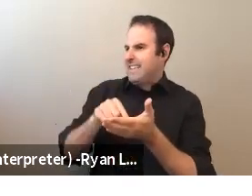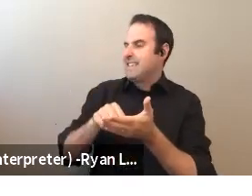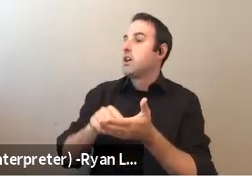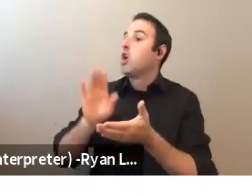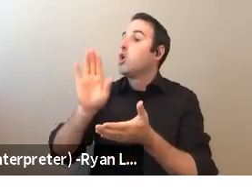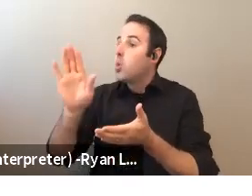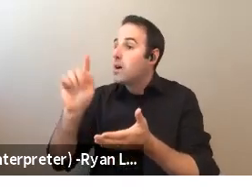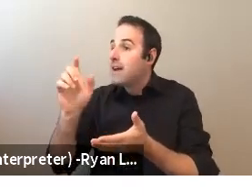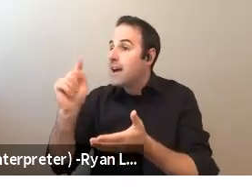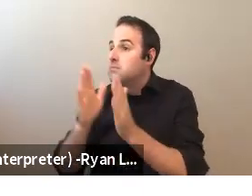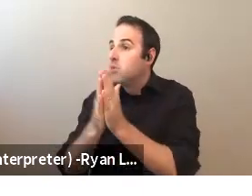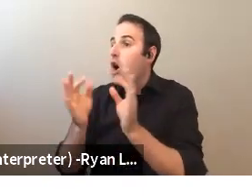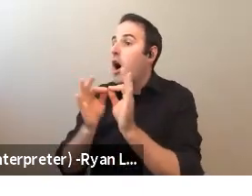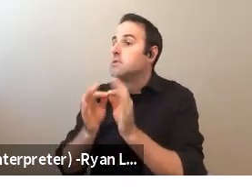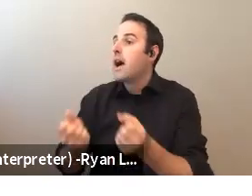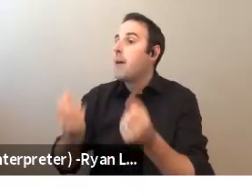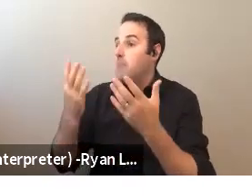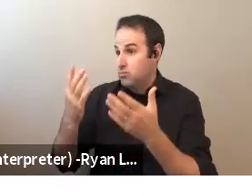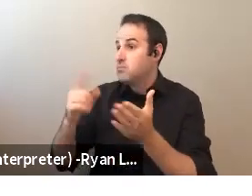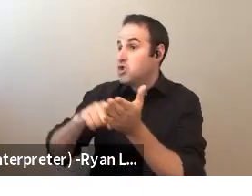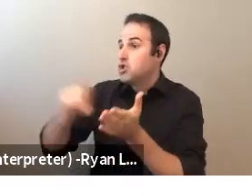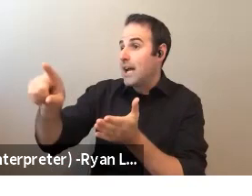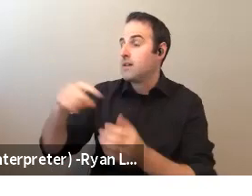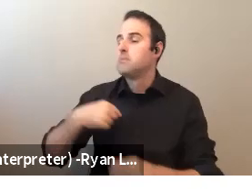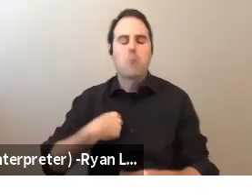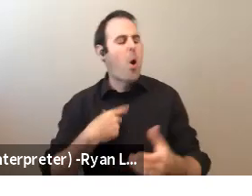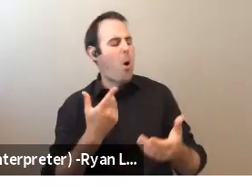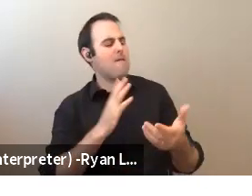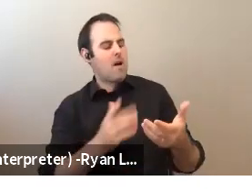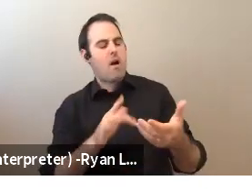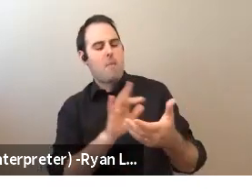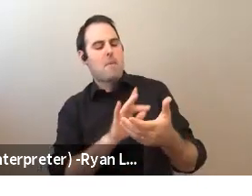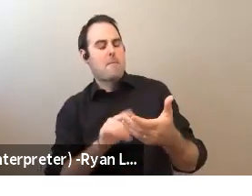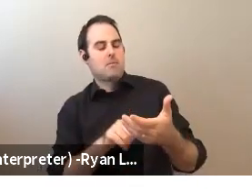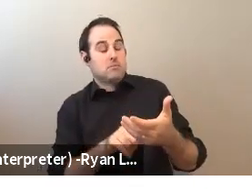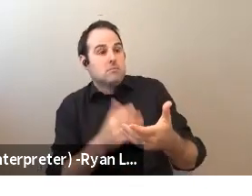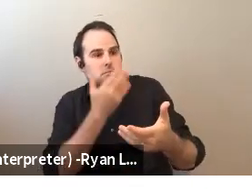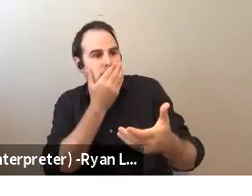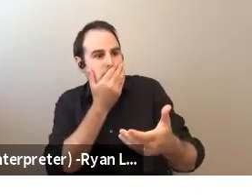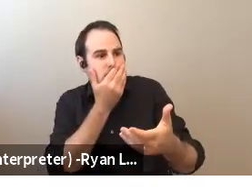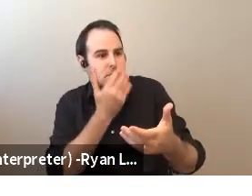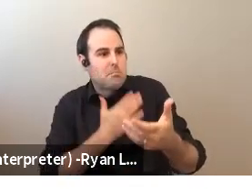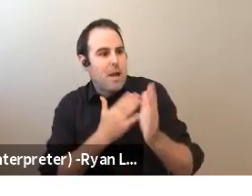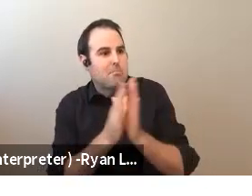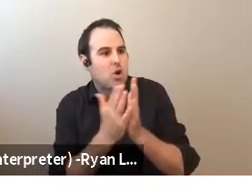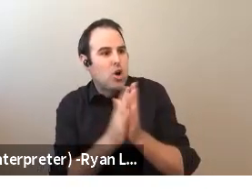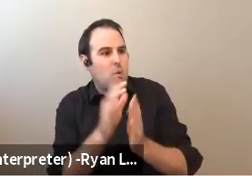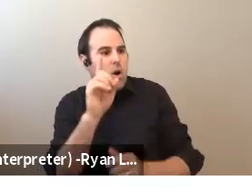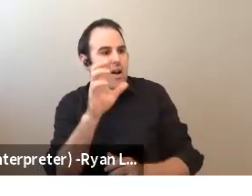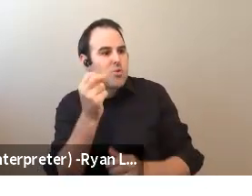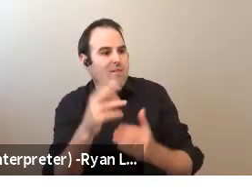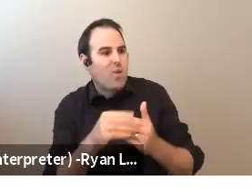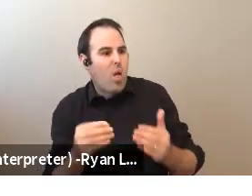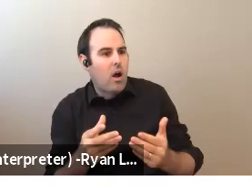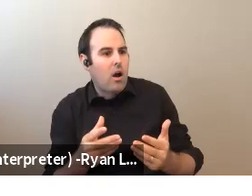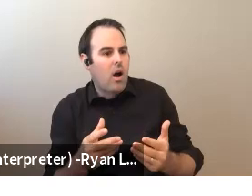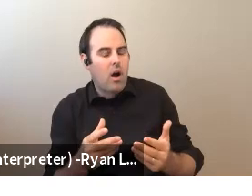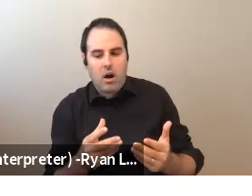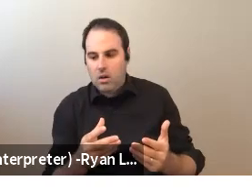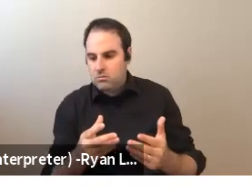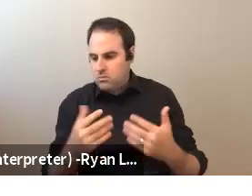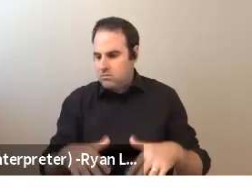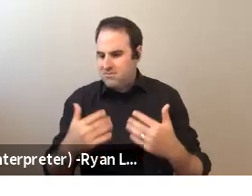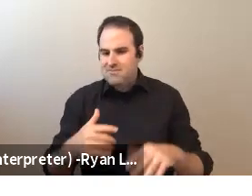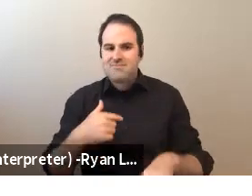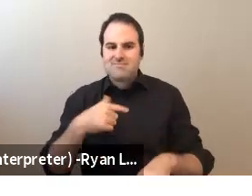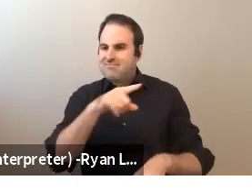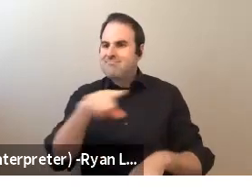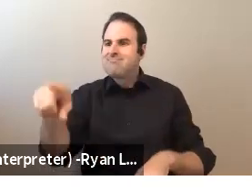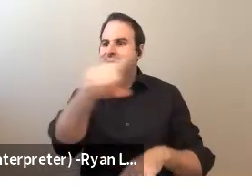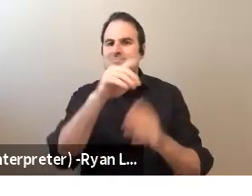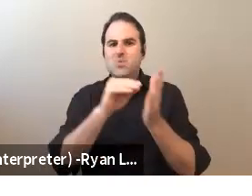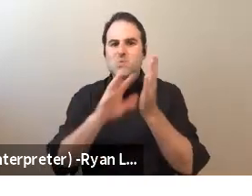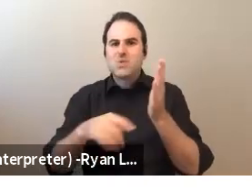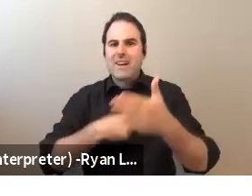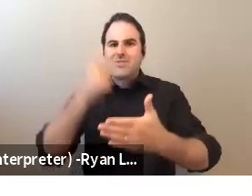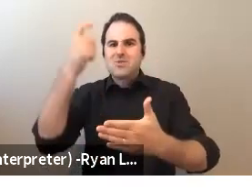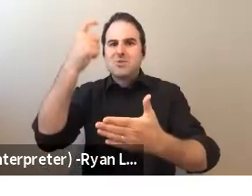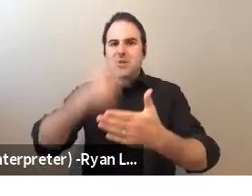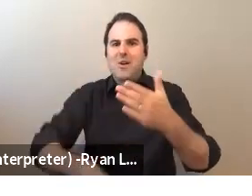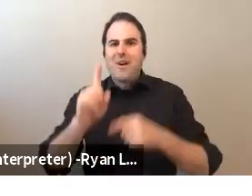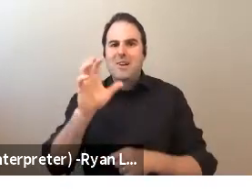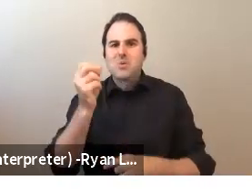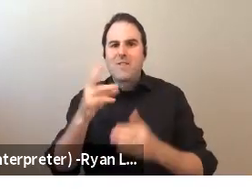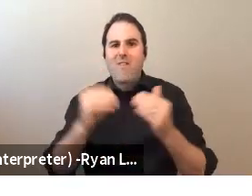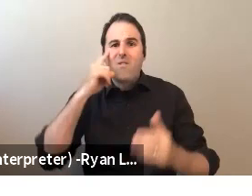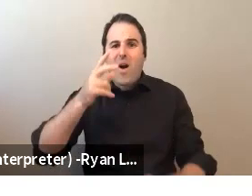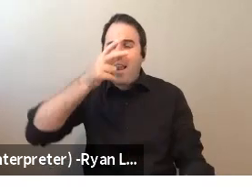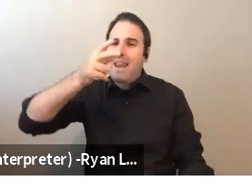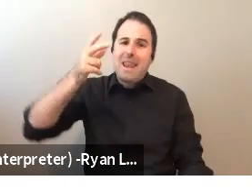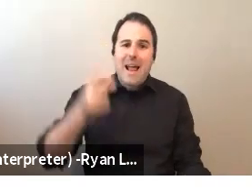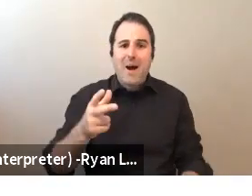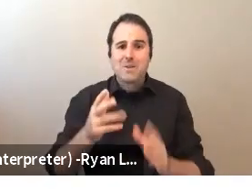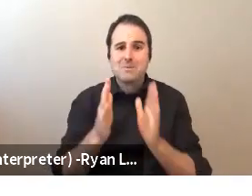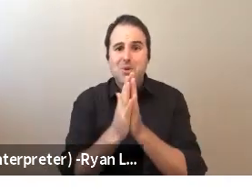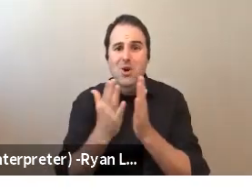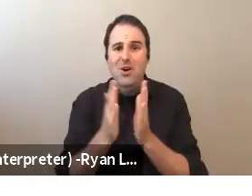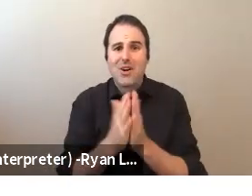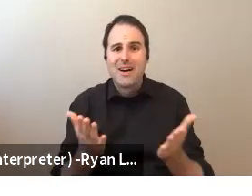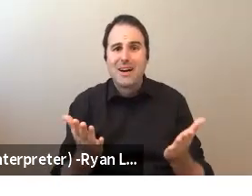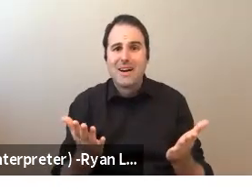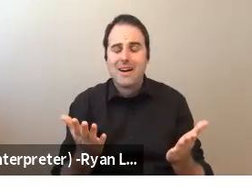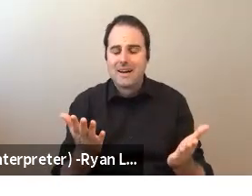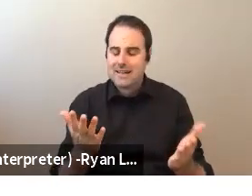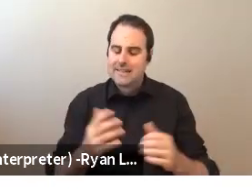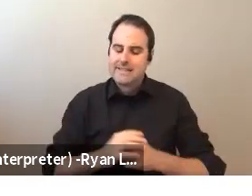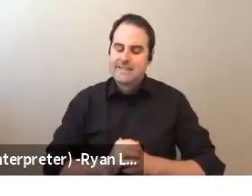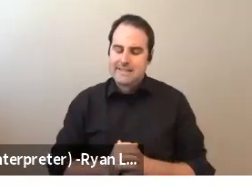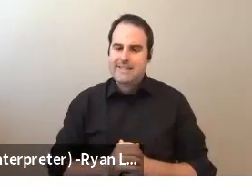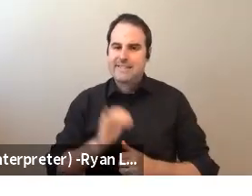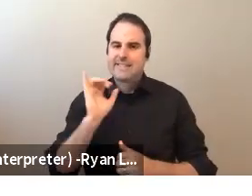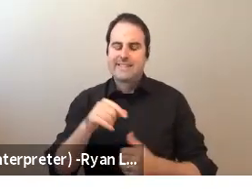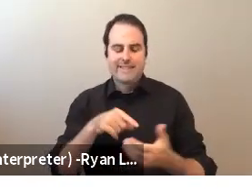Sally Potter: And I was aghast to discover that my book costs $112 so I was charging students $112 for, you know, frankly, a pretty crappy book. And so that is really what motivated me to take action here.